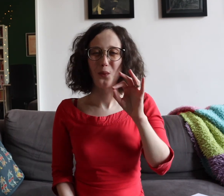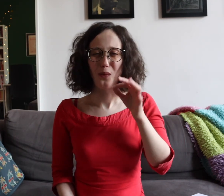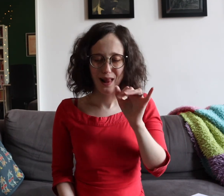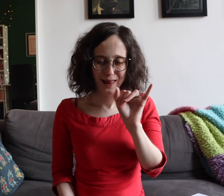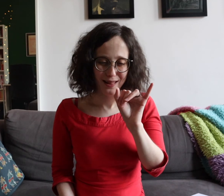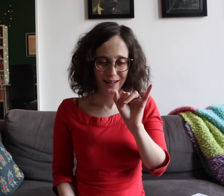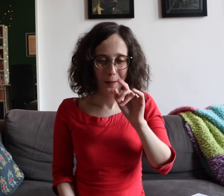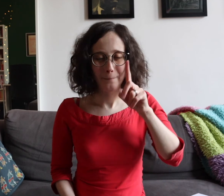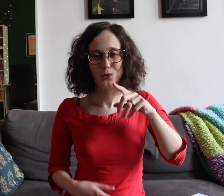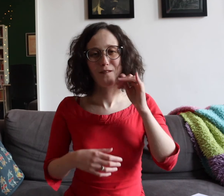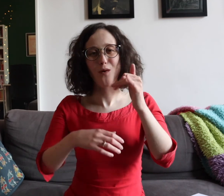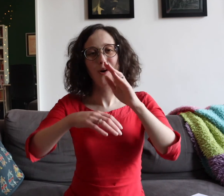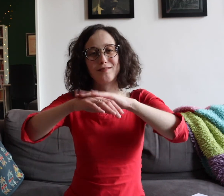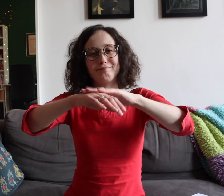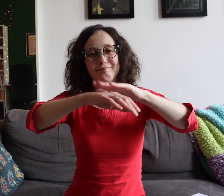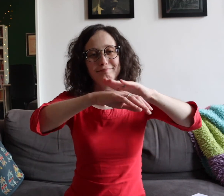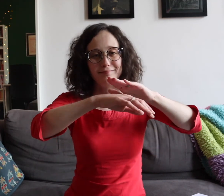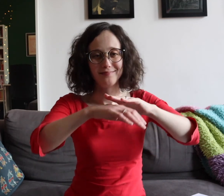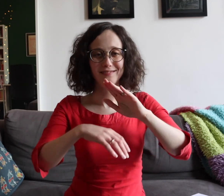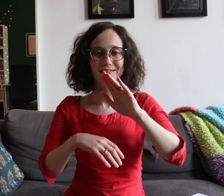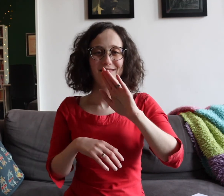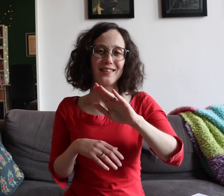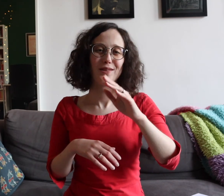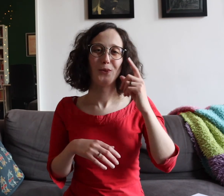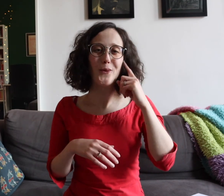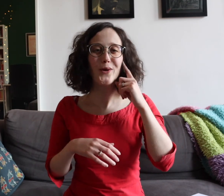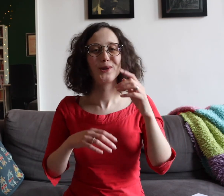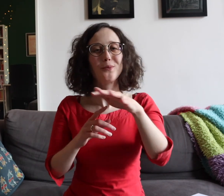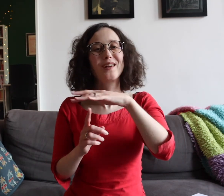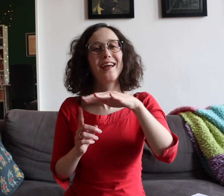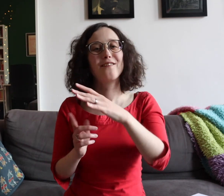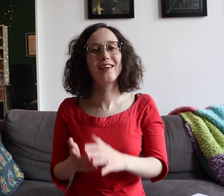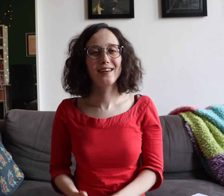I do have to keep reminding them.